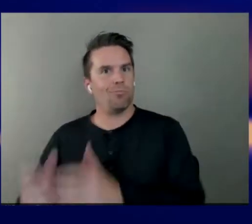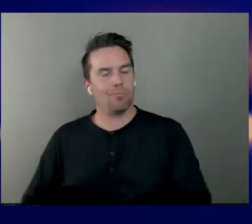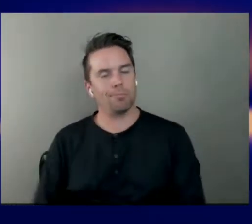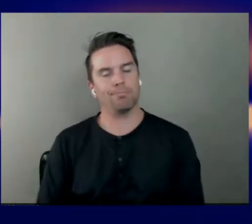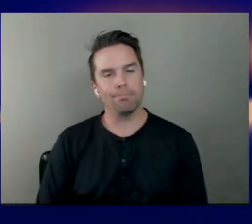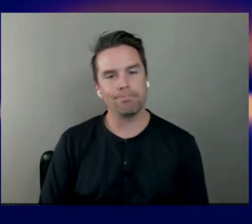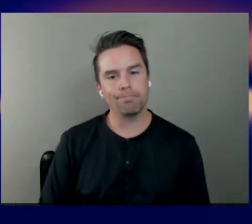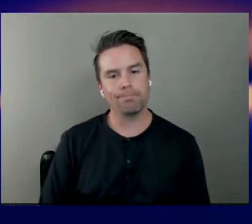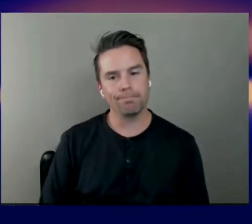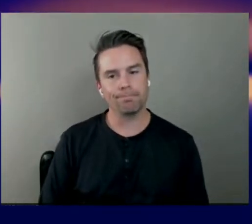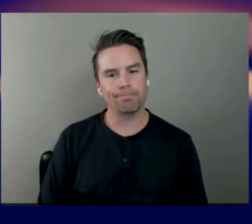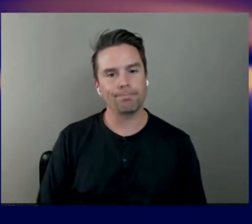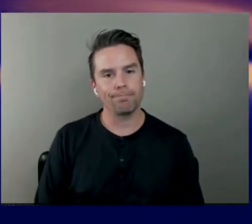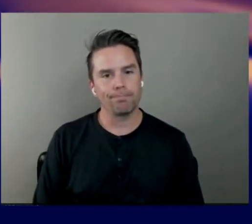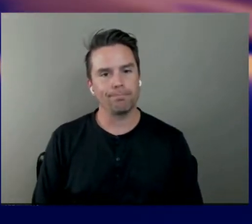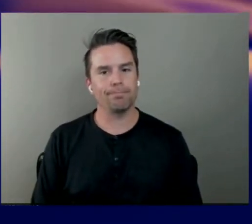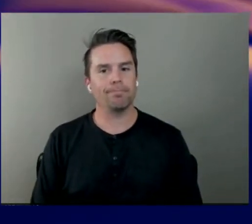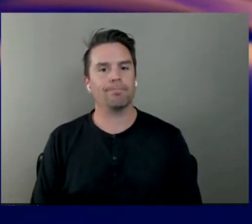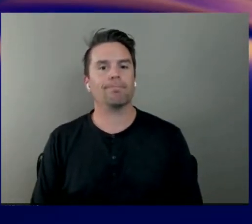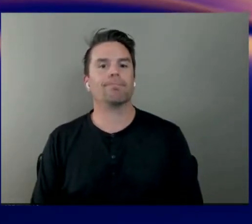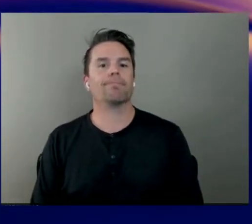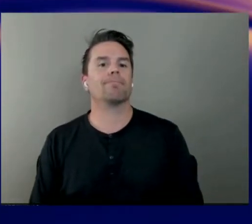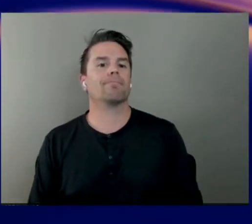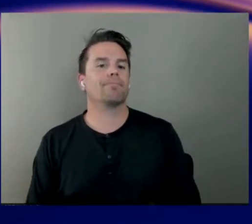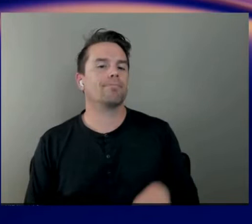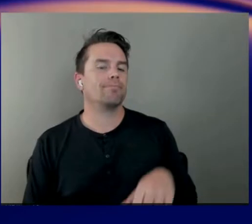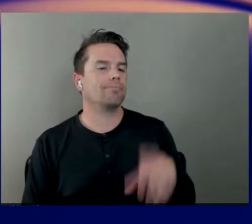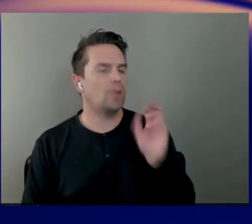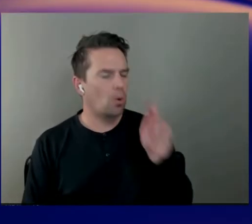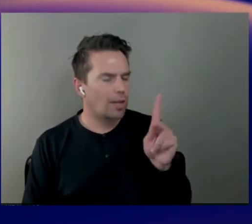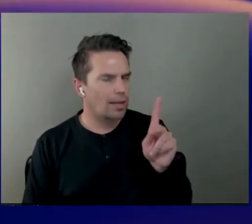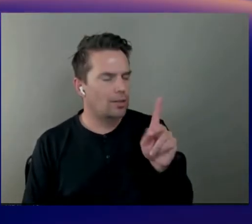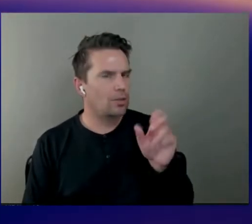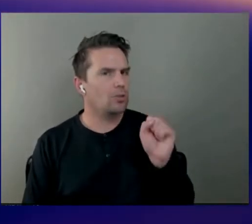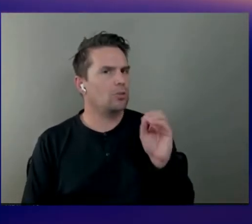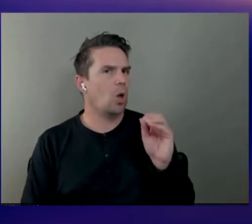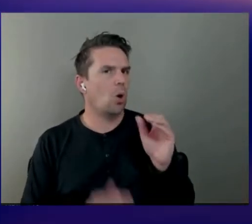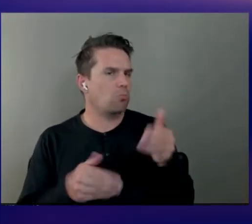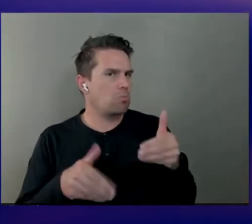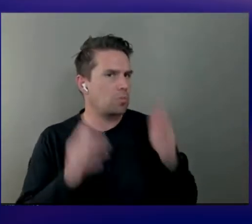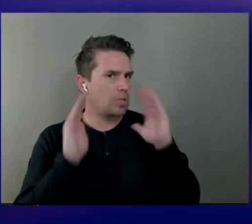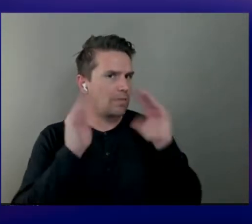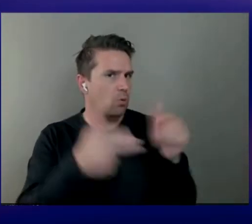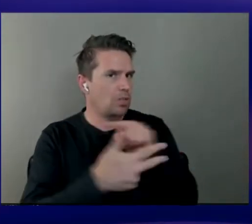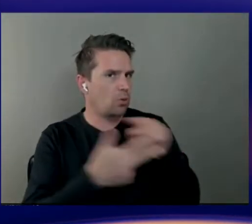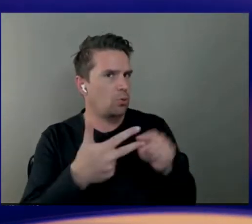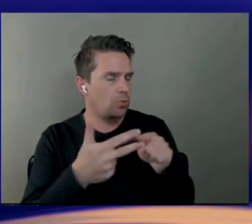Okay, so as focusing on each of those areas, so, I mean, what specifically are we doing for performance?